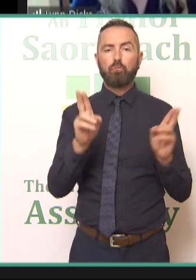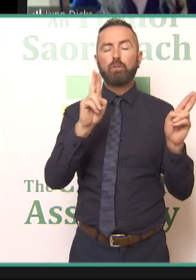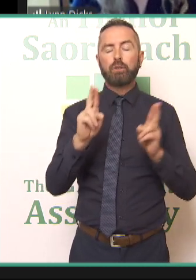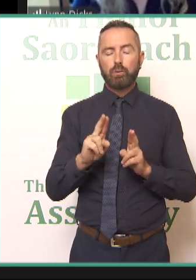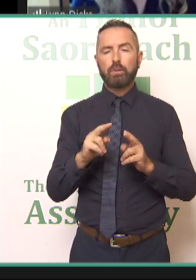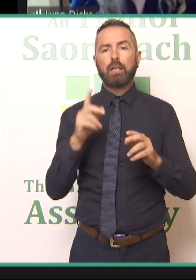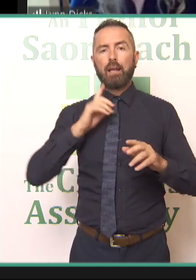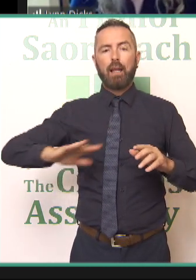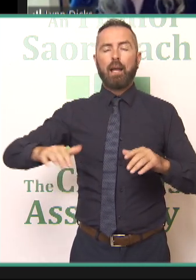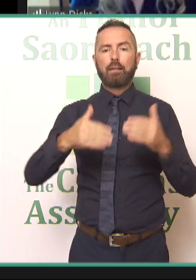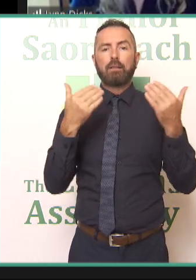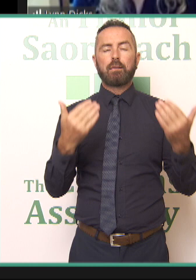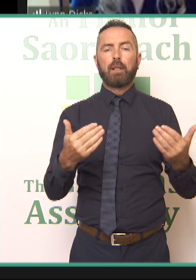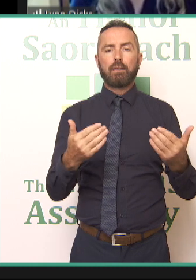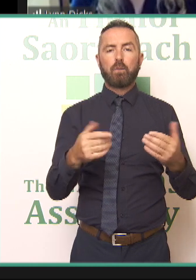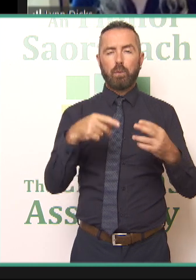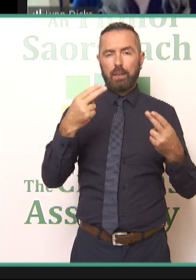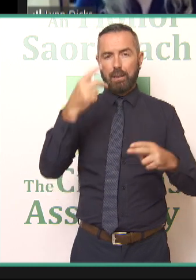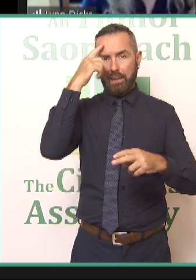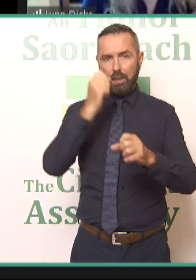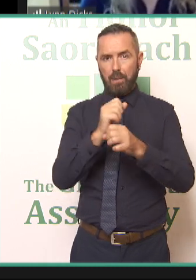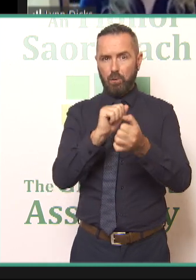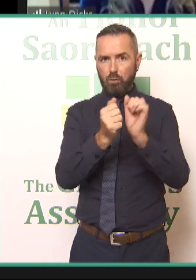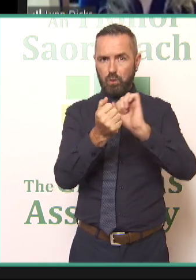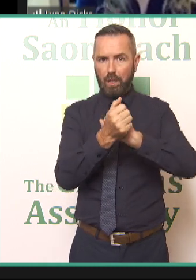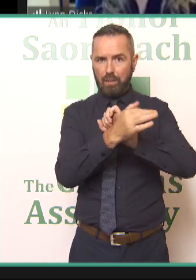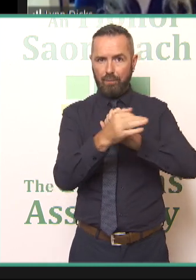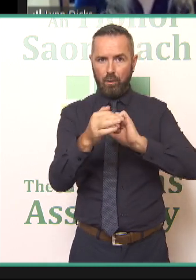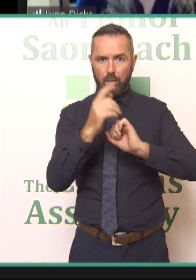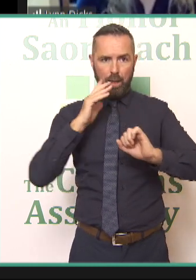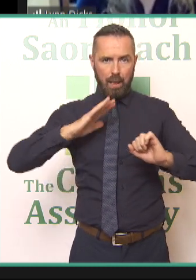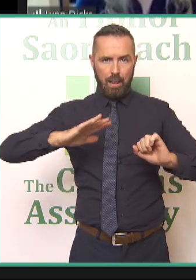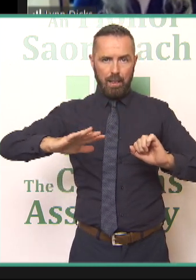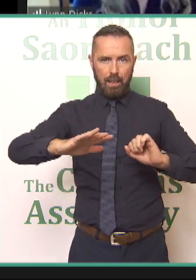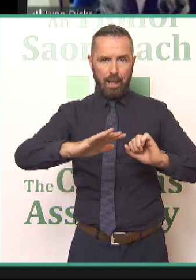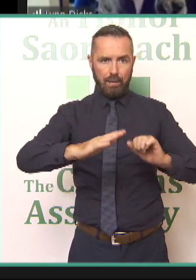moment we really need to think about shifting our diets away from very land intensive products and